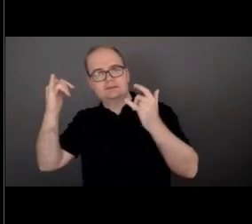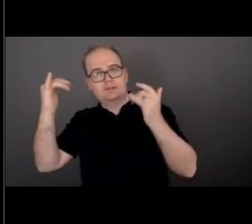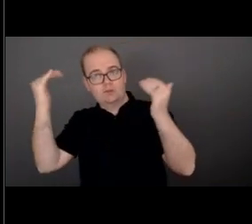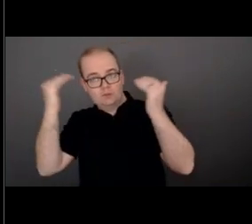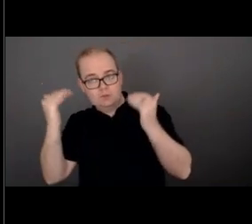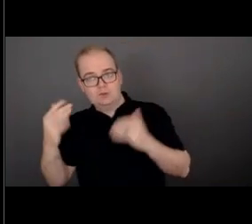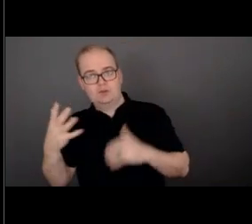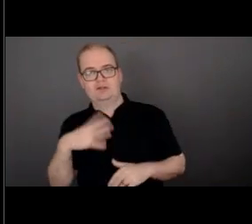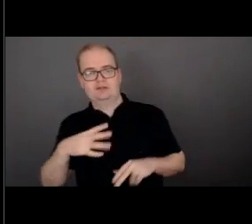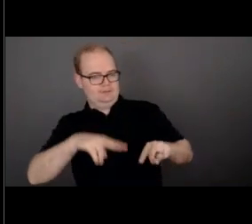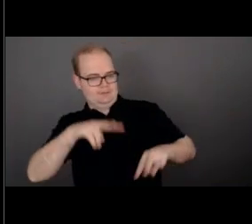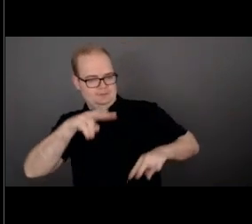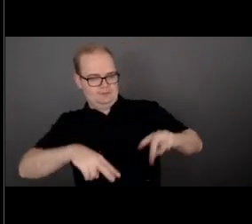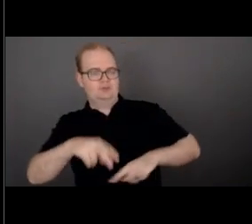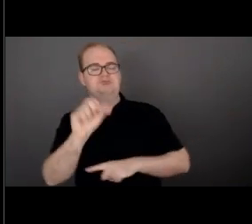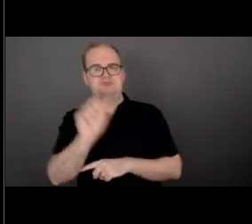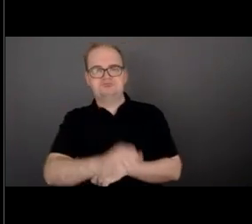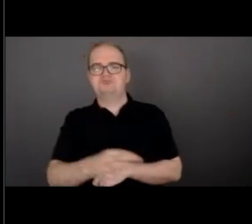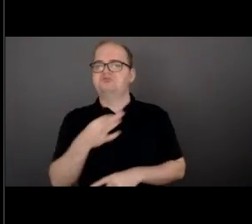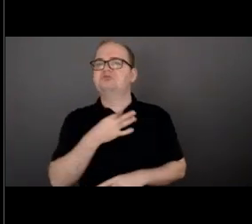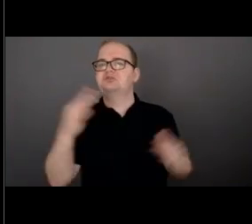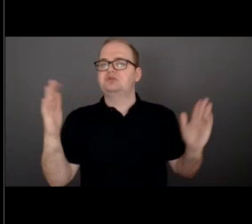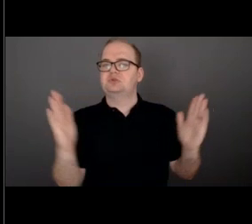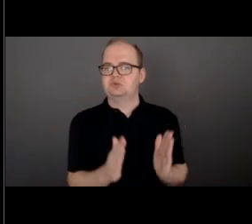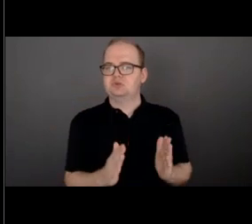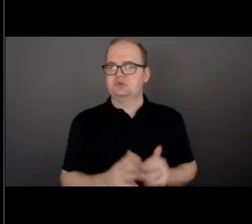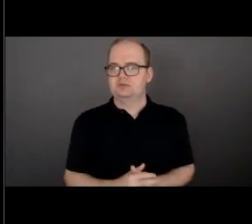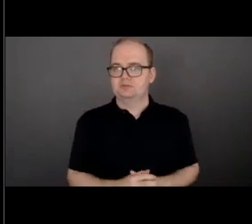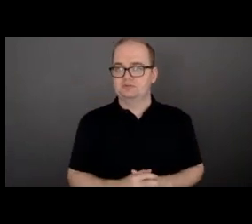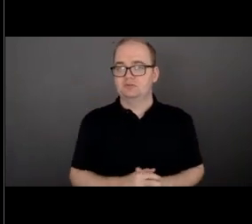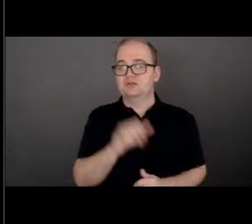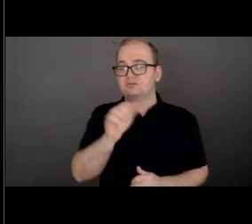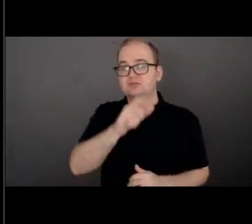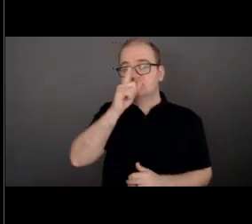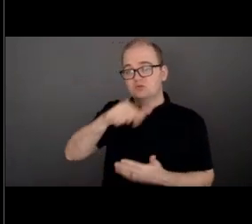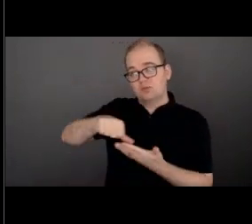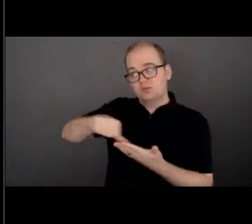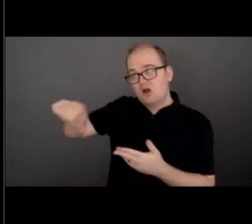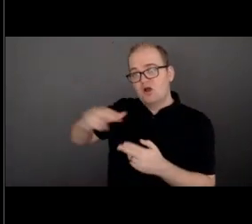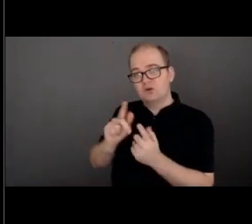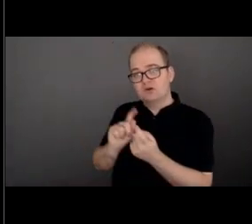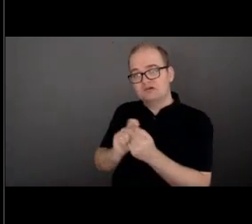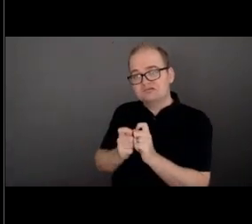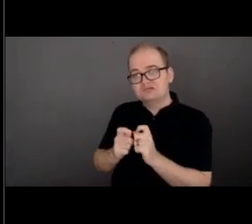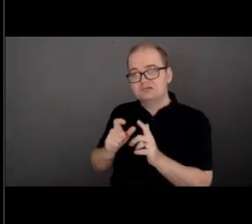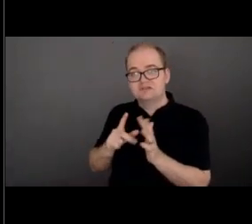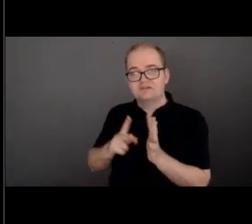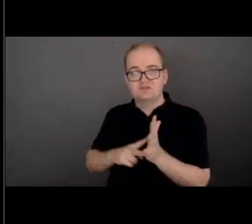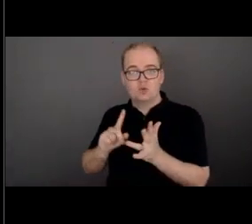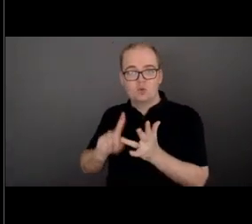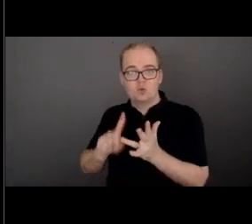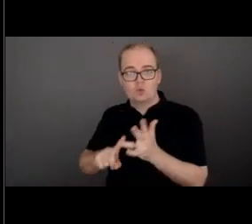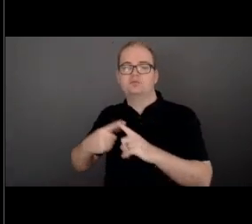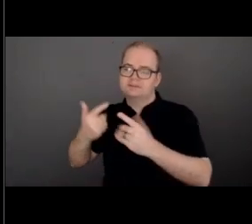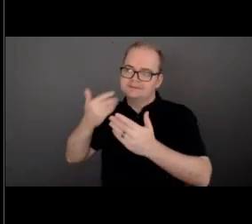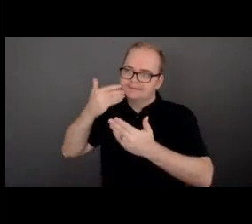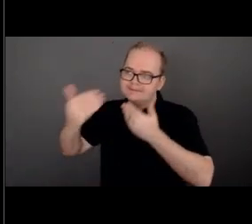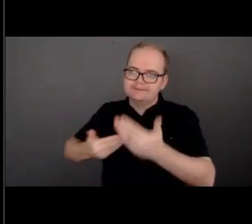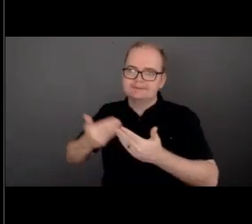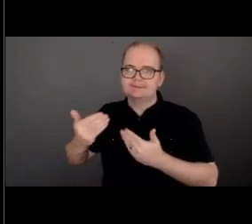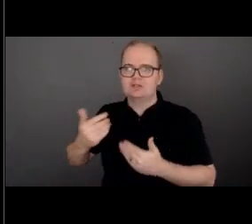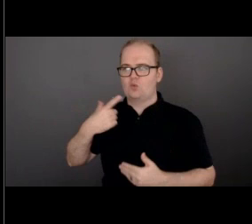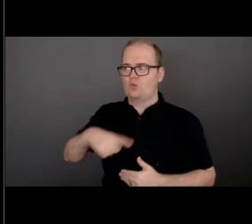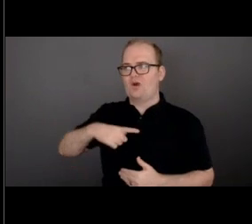Yes, you can apply to a DVO and give grounds why you think the DVO should be removed or